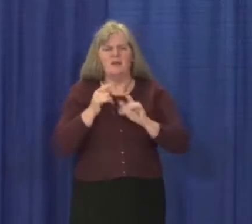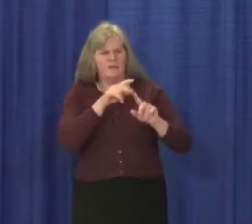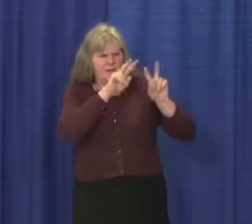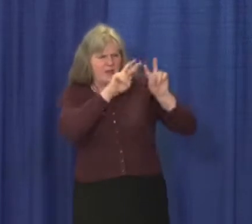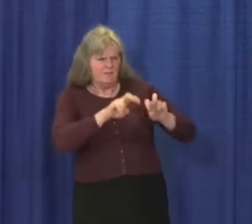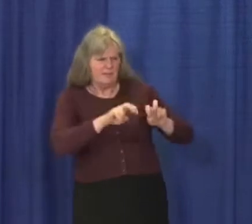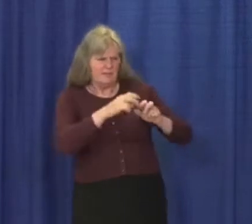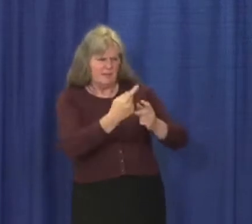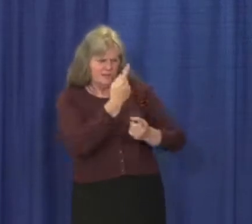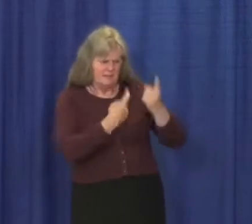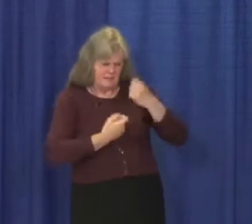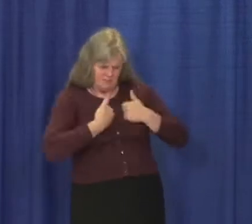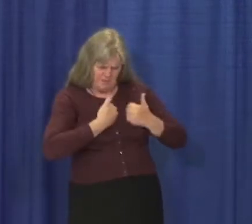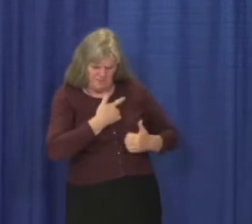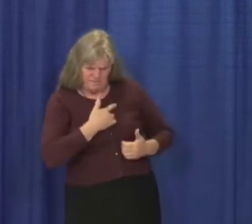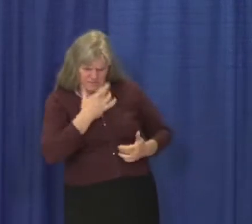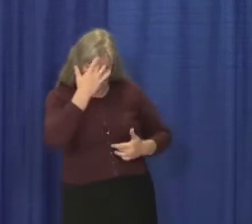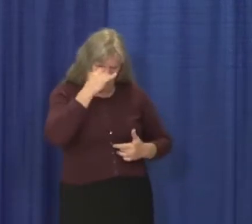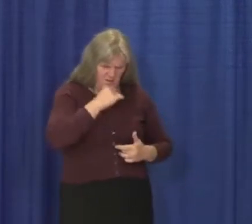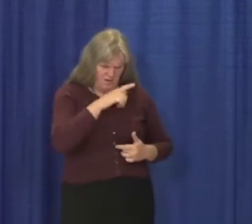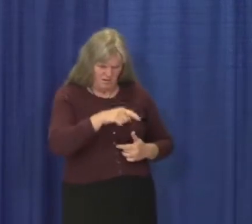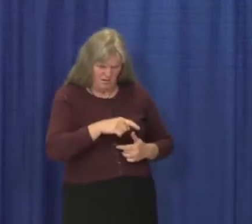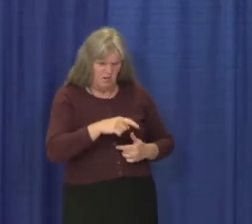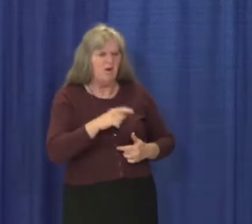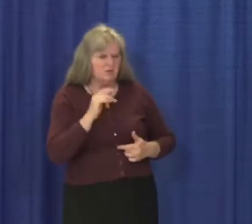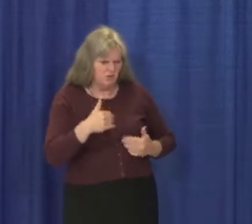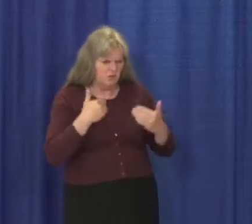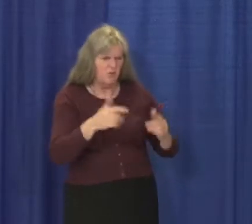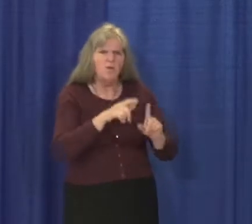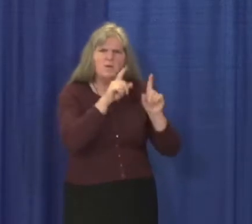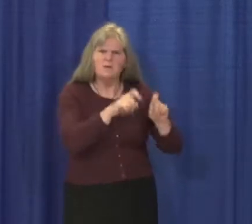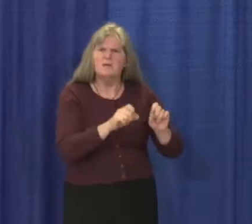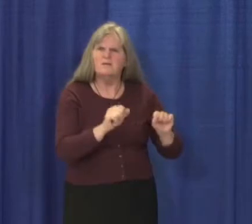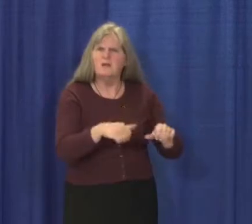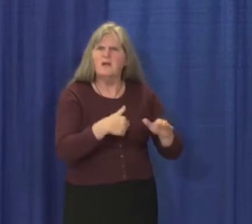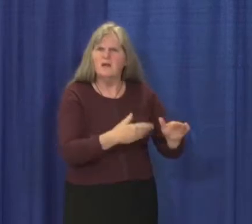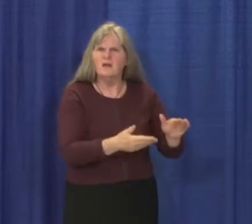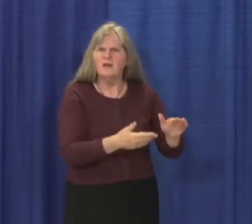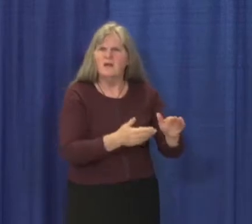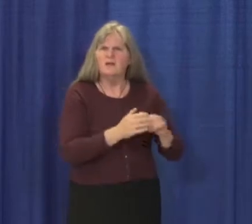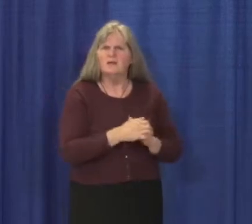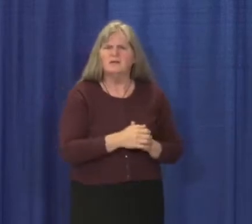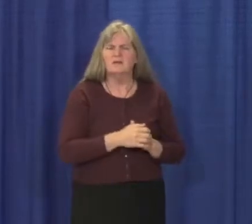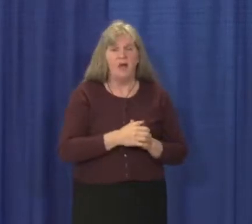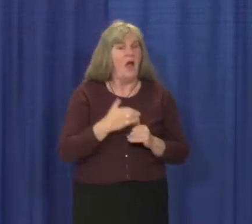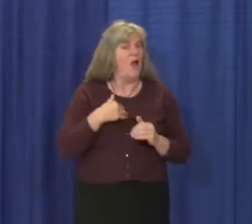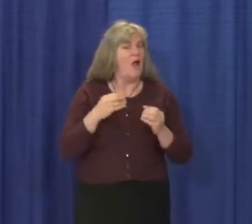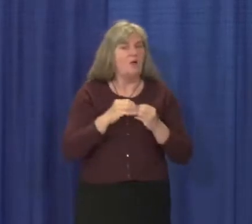please use the tool. We have increased testing capacity and have made it more